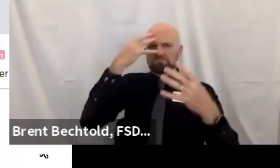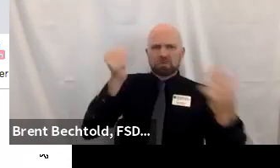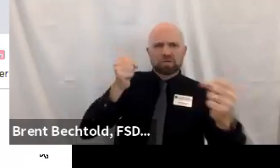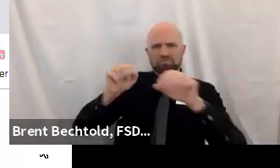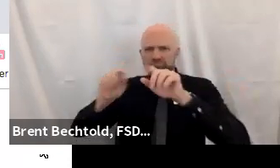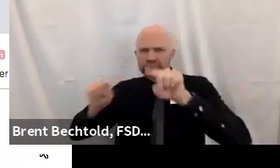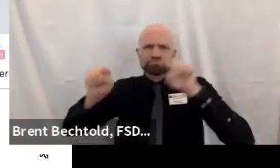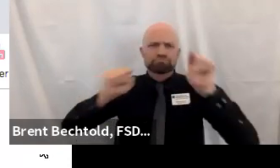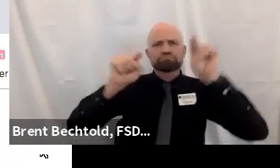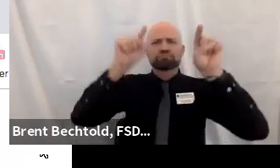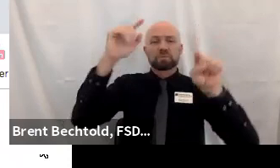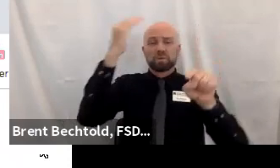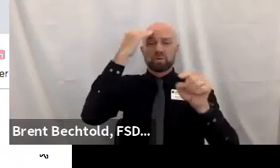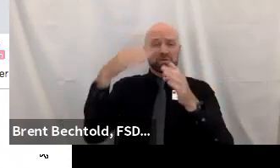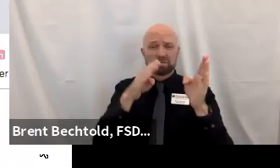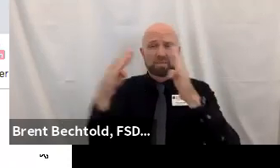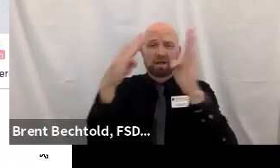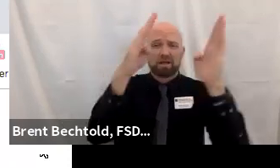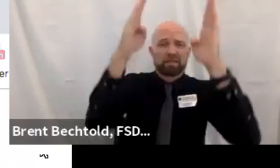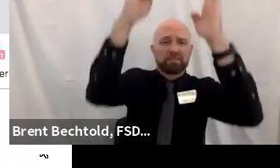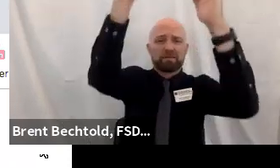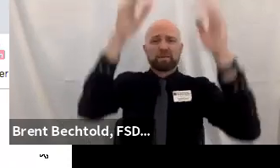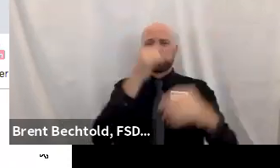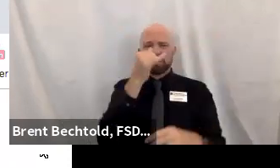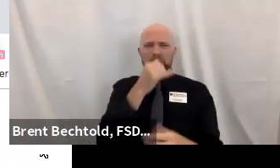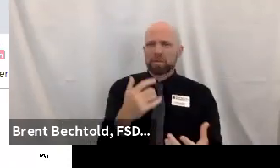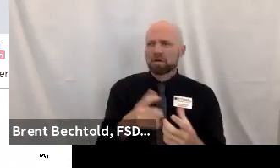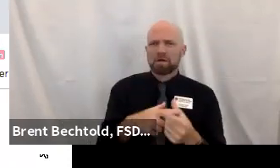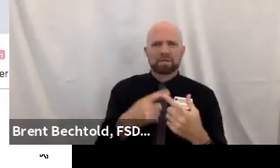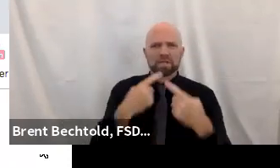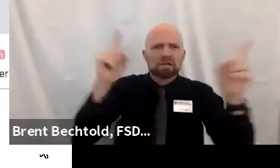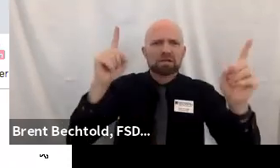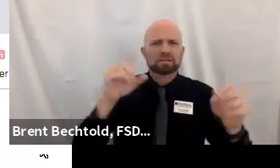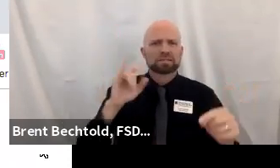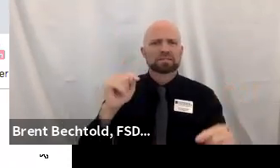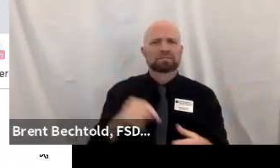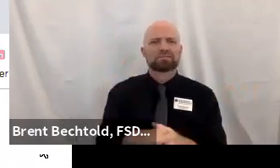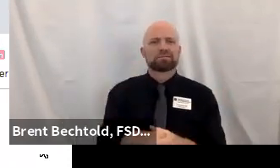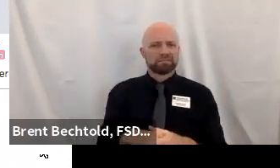parts without and then memorized his route, his path, up to the top of the mountain and